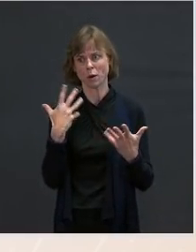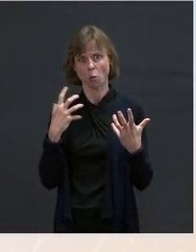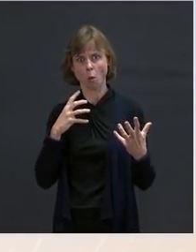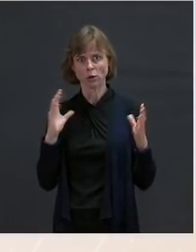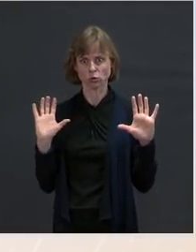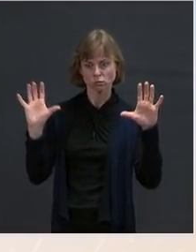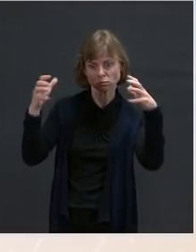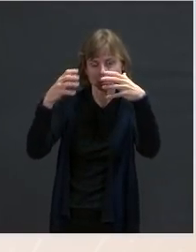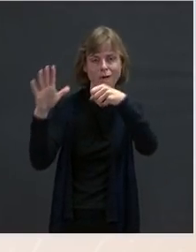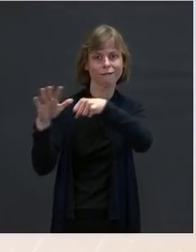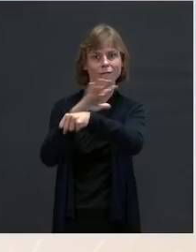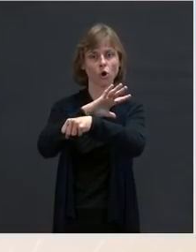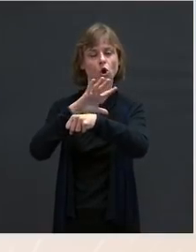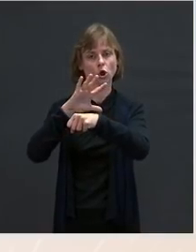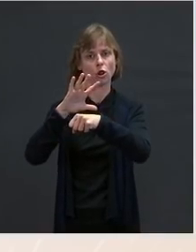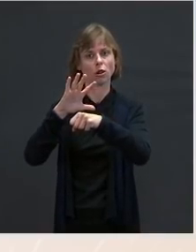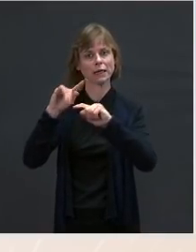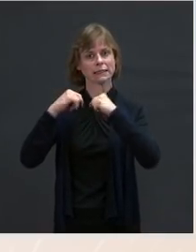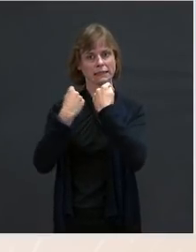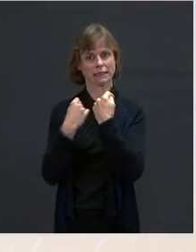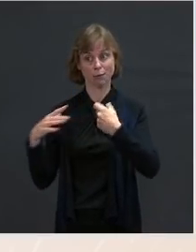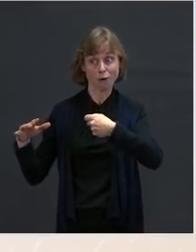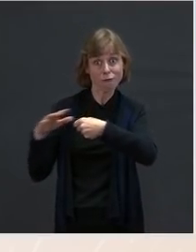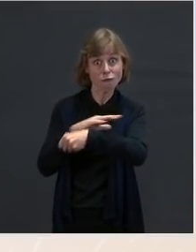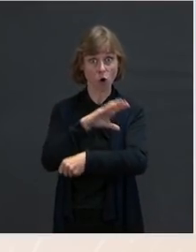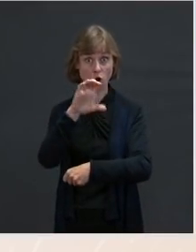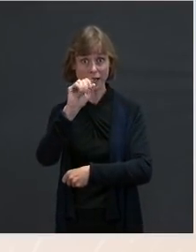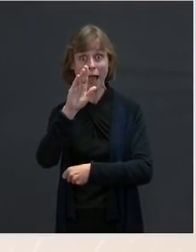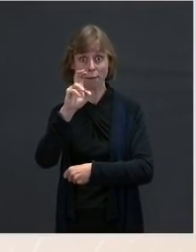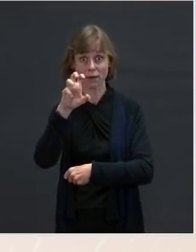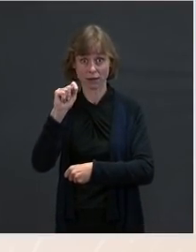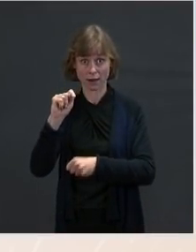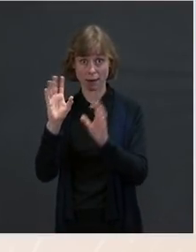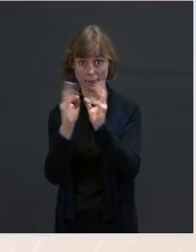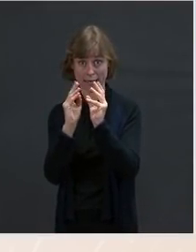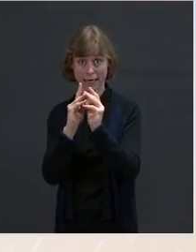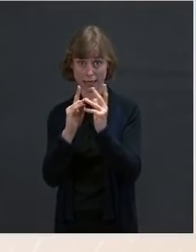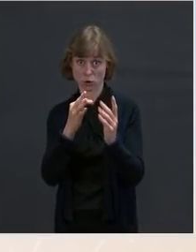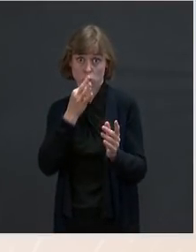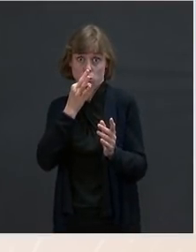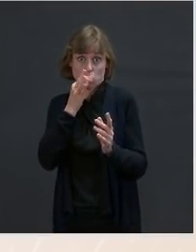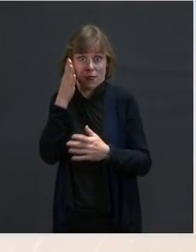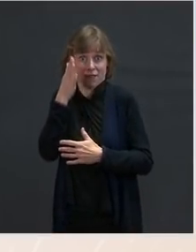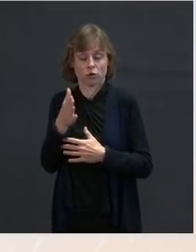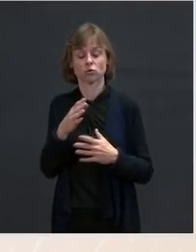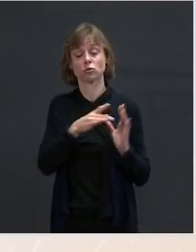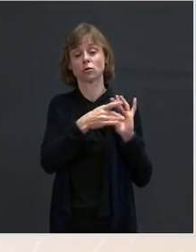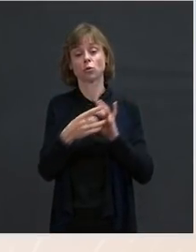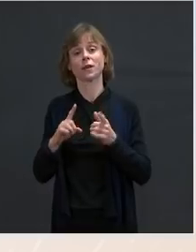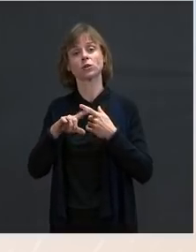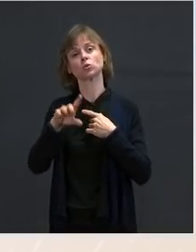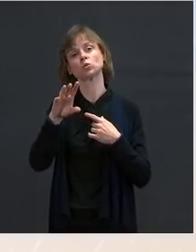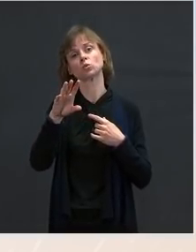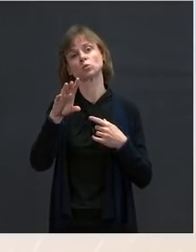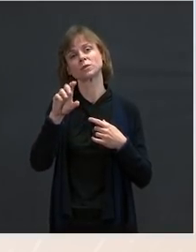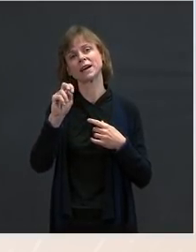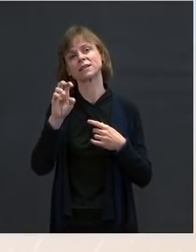and, hopefully, a full Cabinet meeting at some point in the near future. As it relates to Neera Tanden, let me just say that the President nominated her